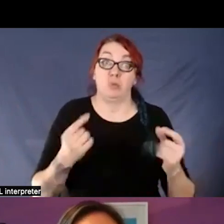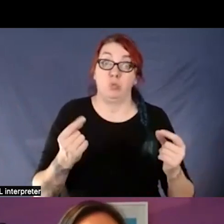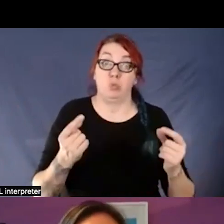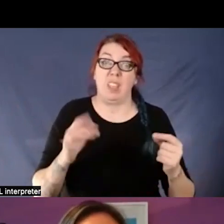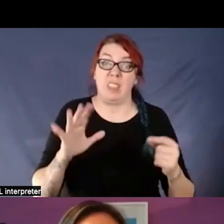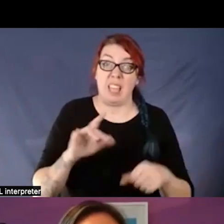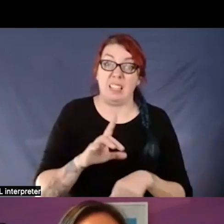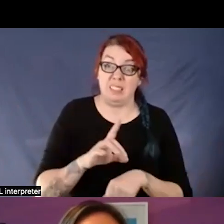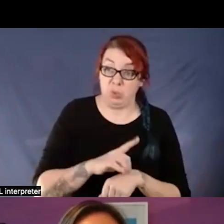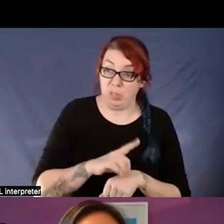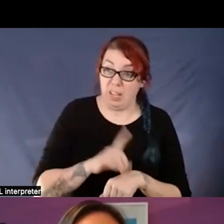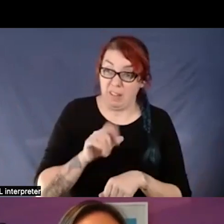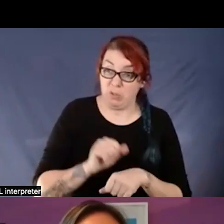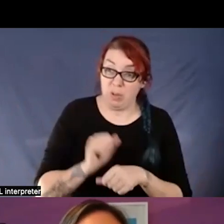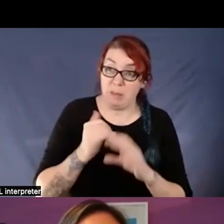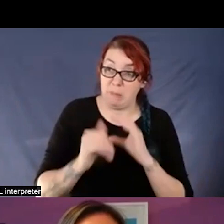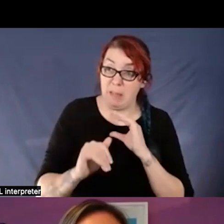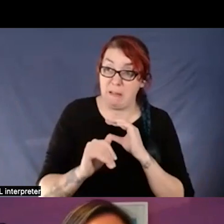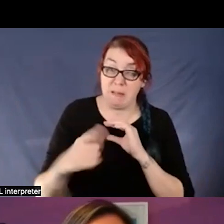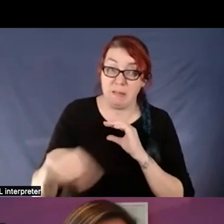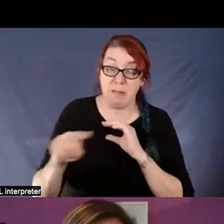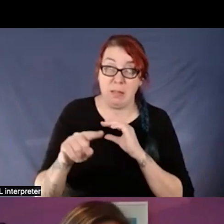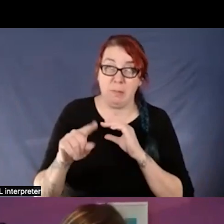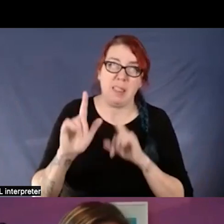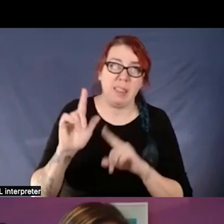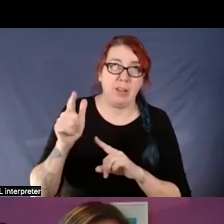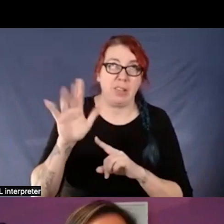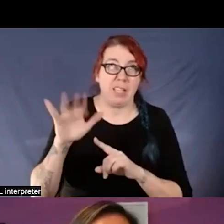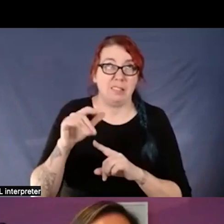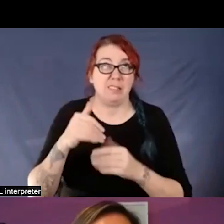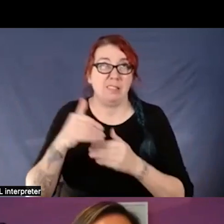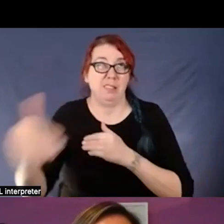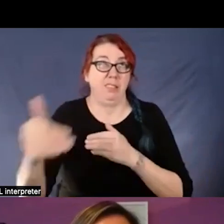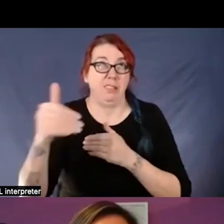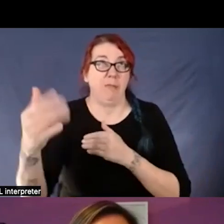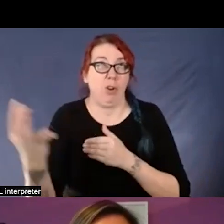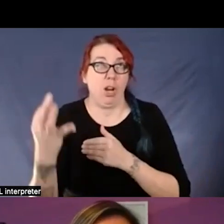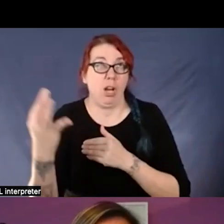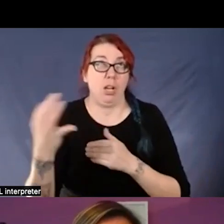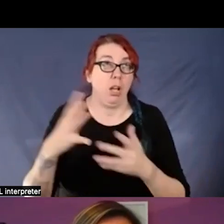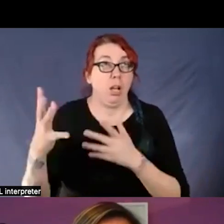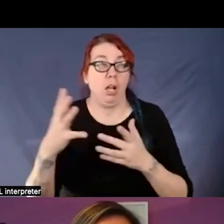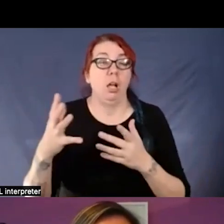the emails at the time and then use the delay delivery option to send out all the emails to